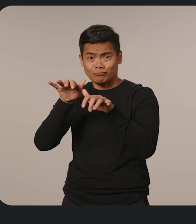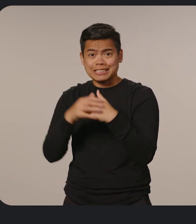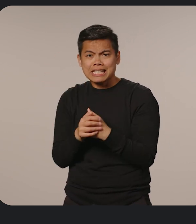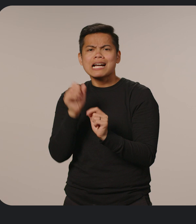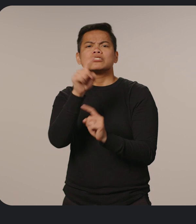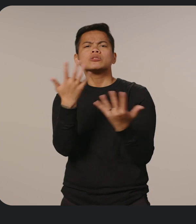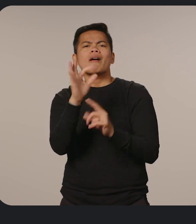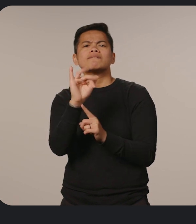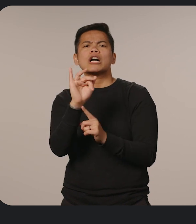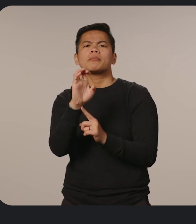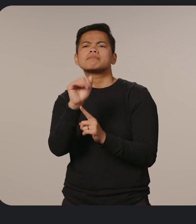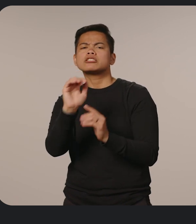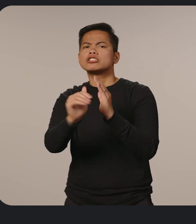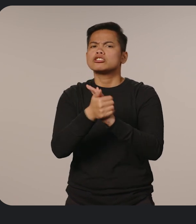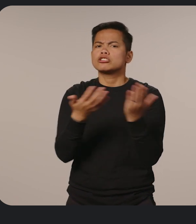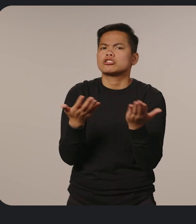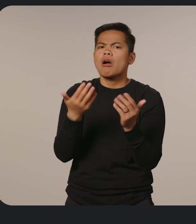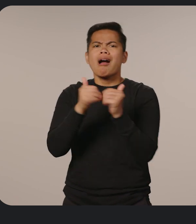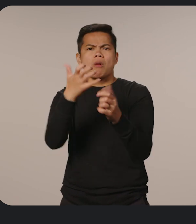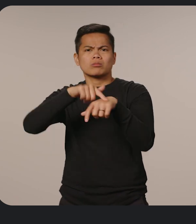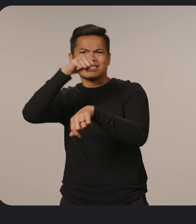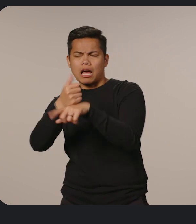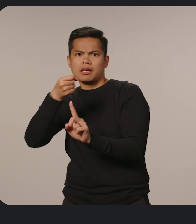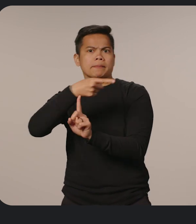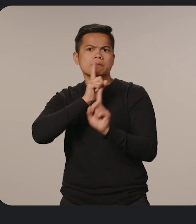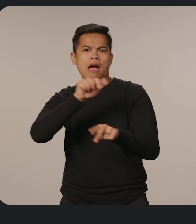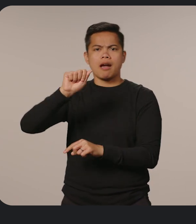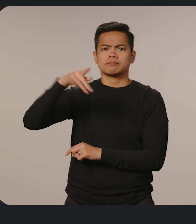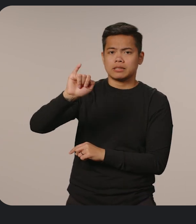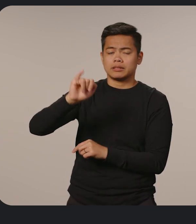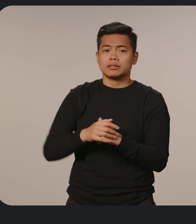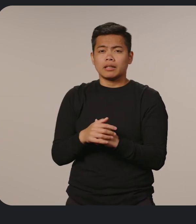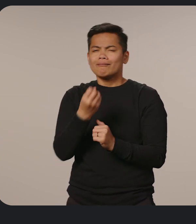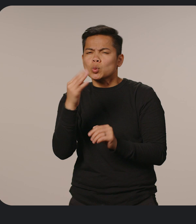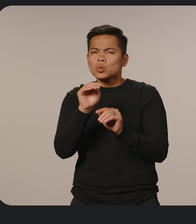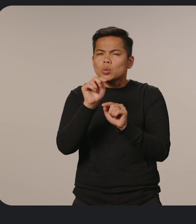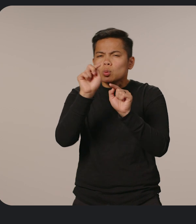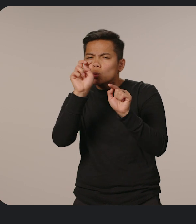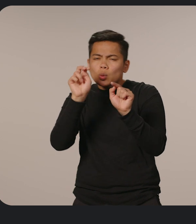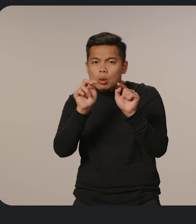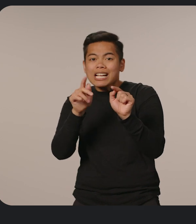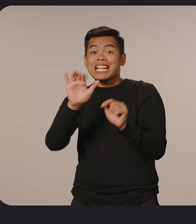that triggers the extension to generate a response from the API in just a few